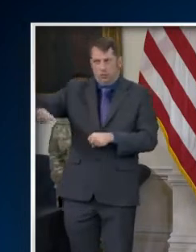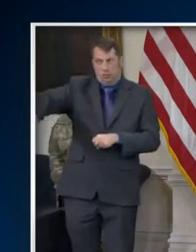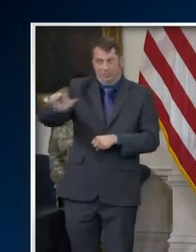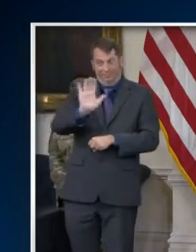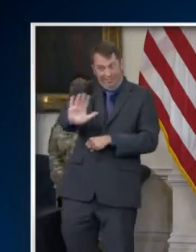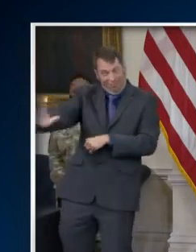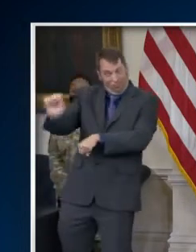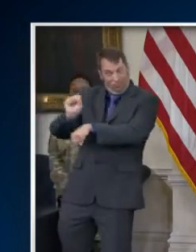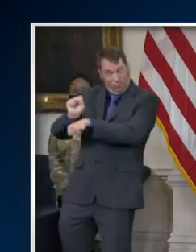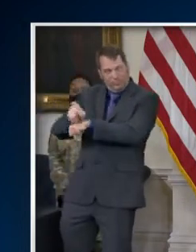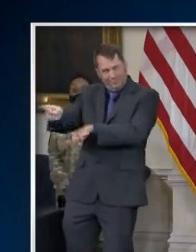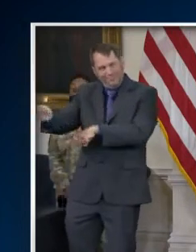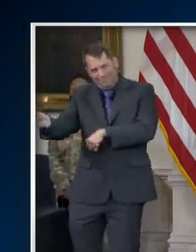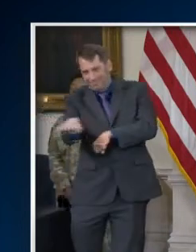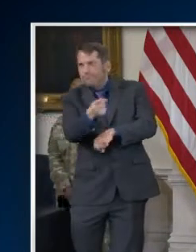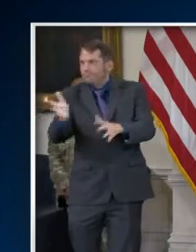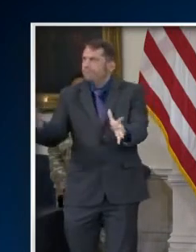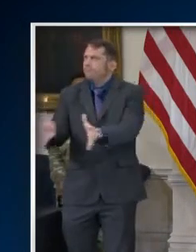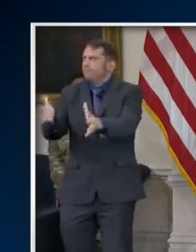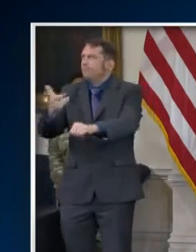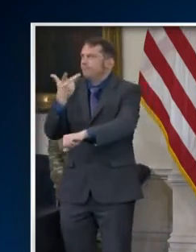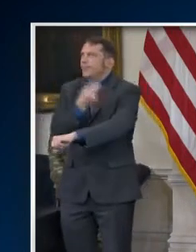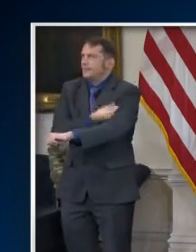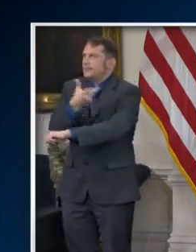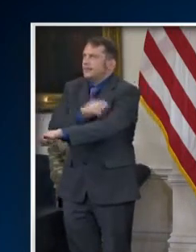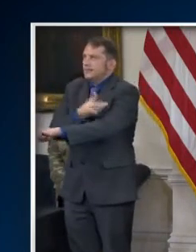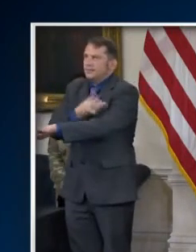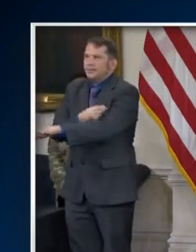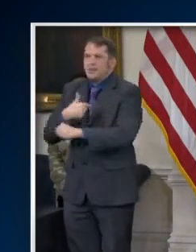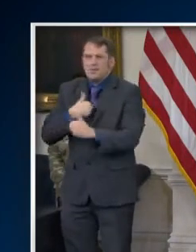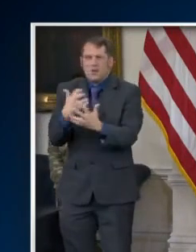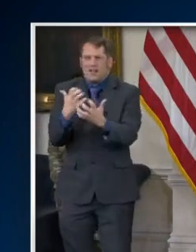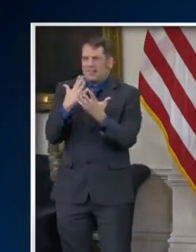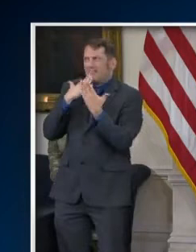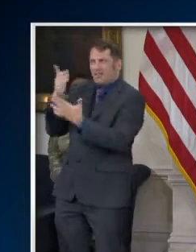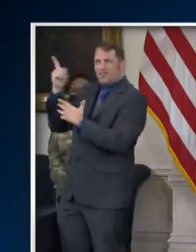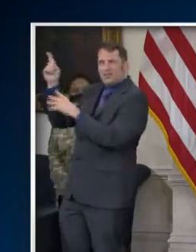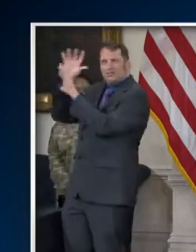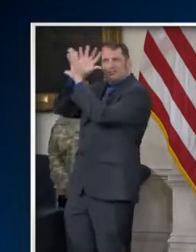TO ENSURE THEIR WORKFORCES ARE BEING VACCINATED AS EXPEDITIOUSLY AS POSSIBLE.